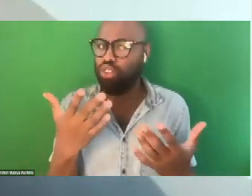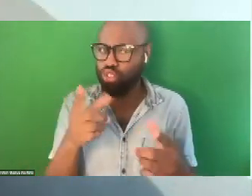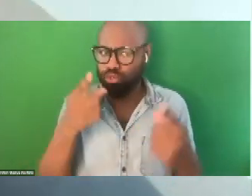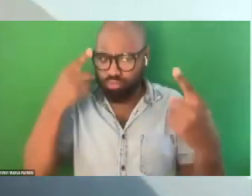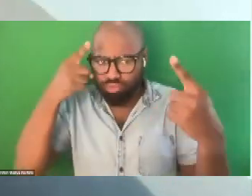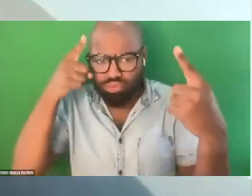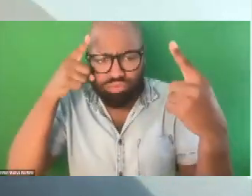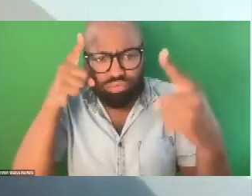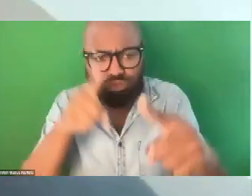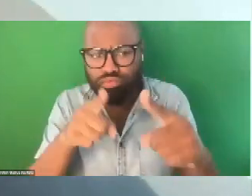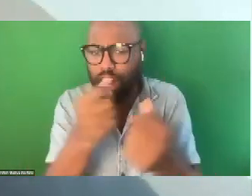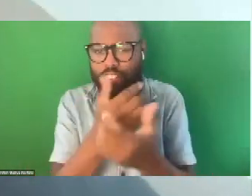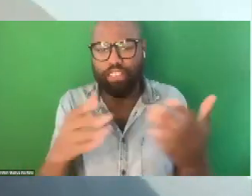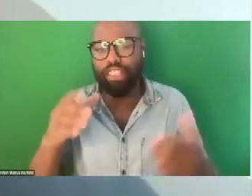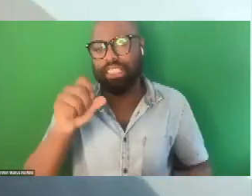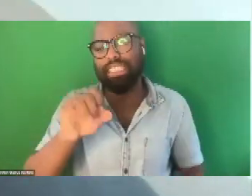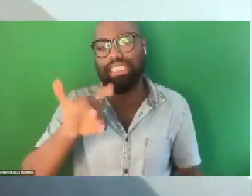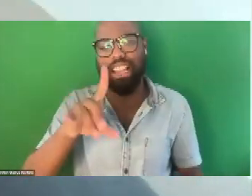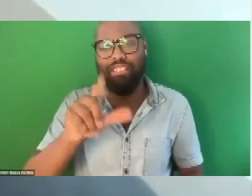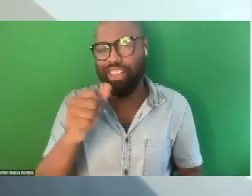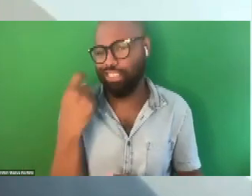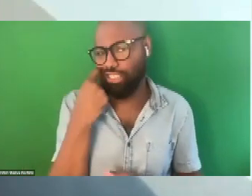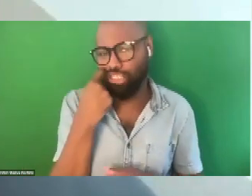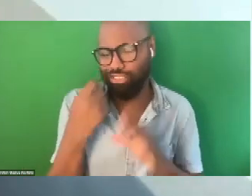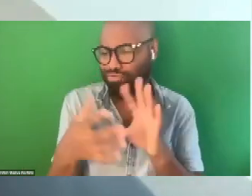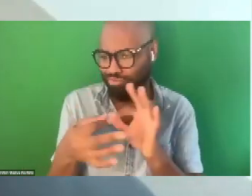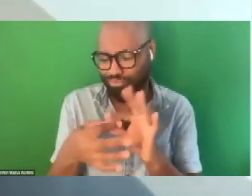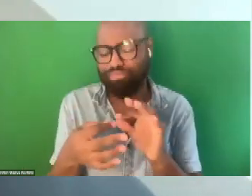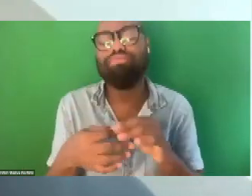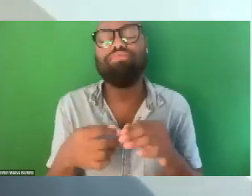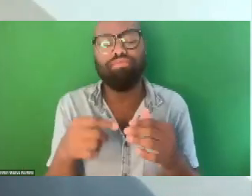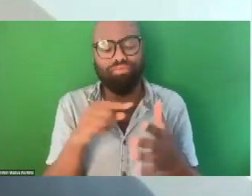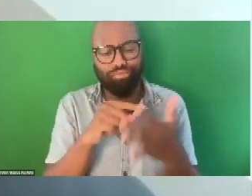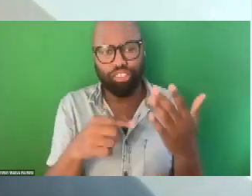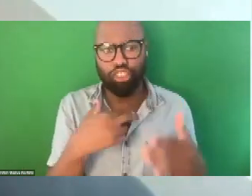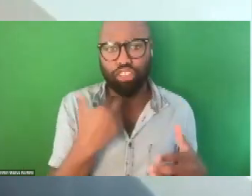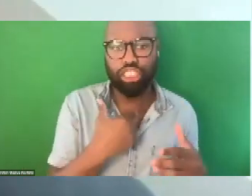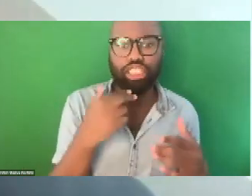Silvia just said on the risks posed by AI.